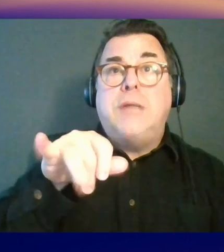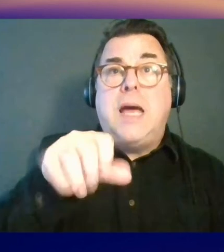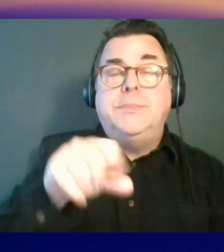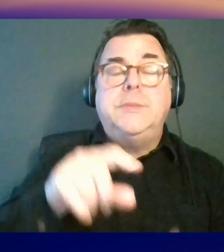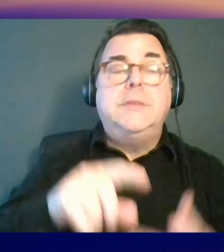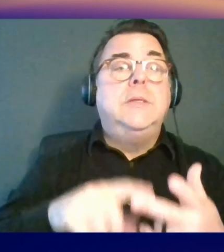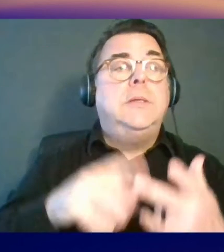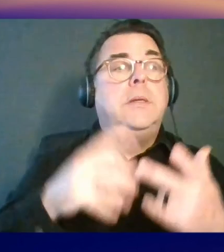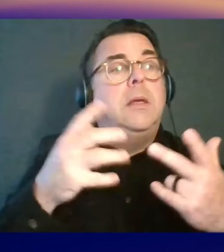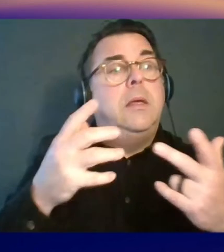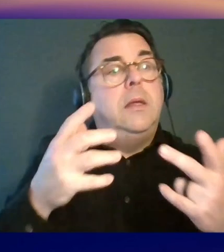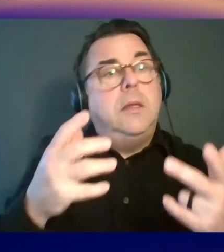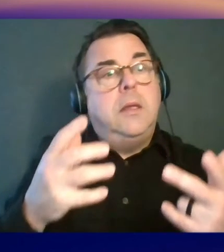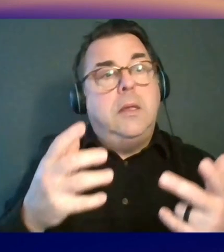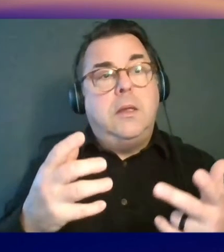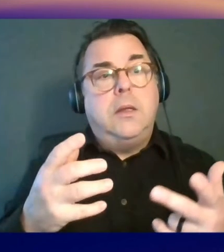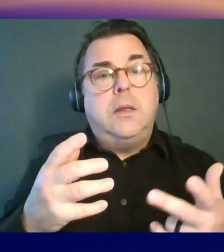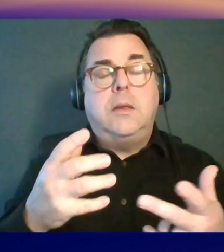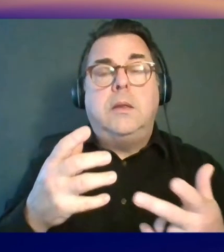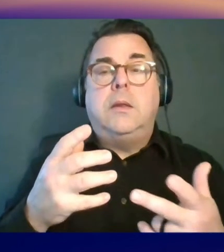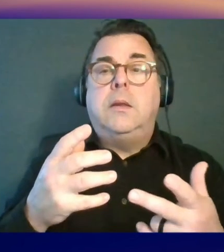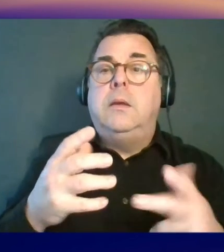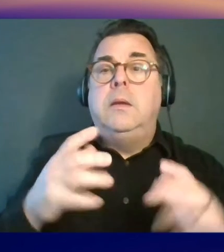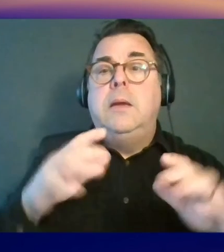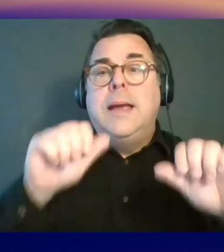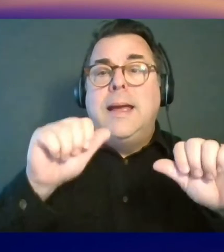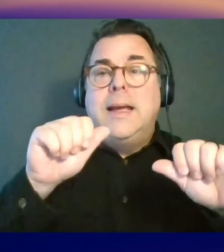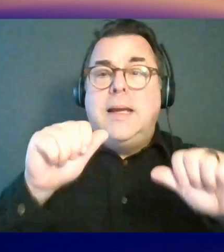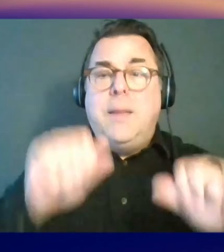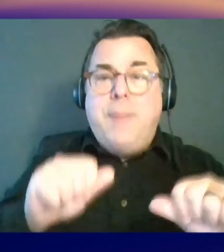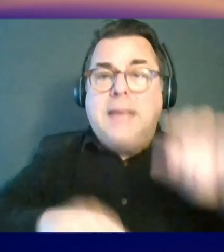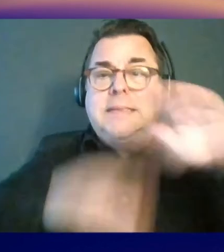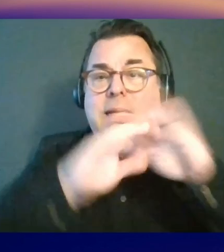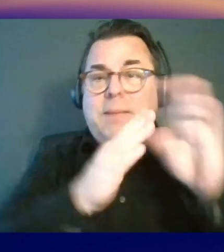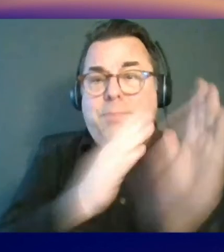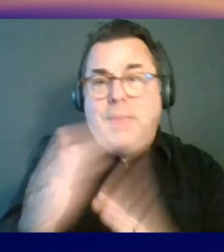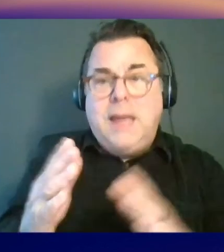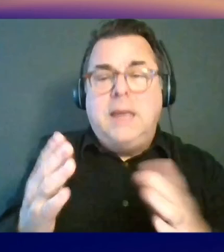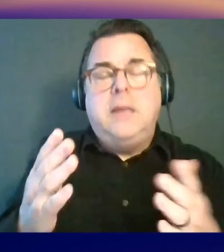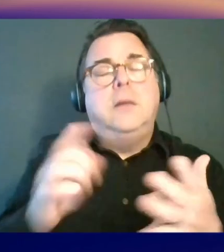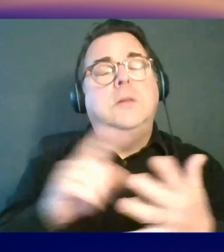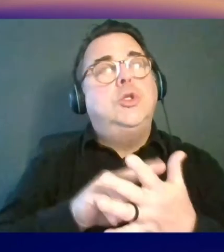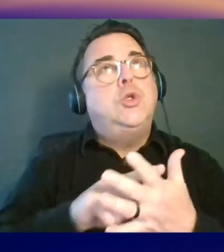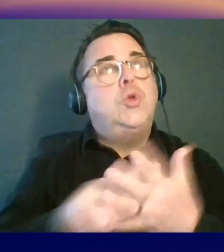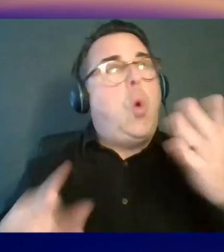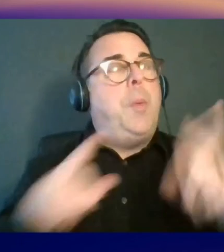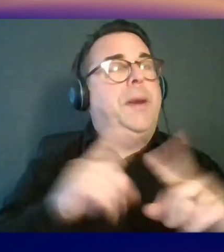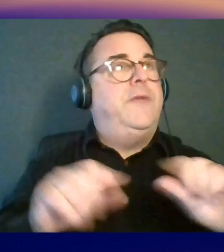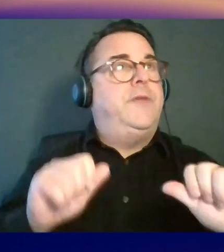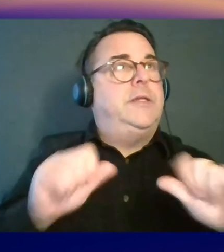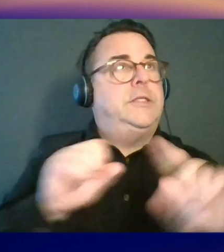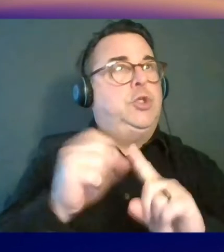Let's add capacity planning. Yeah. So many use cases. Cool. This is cool.